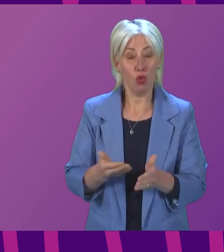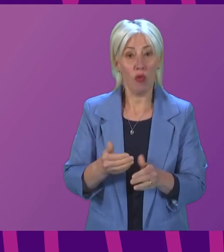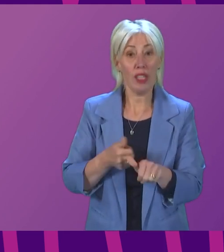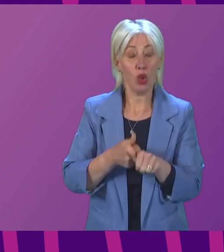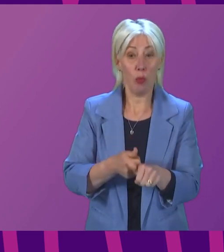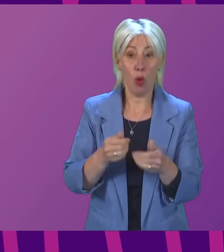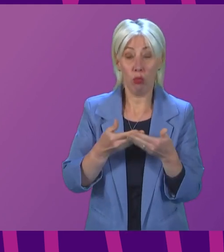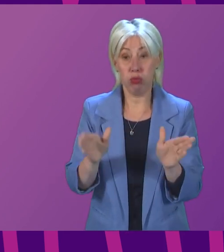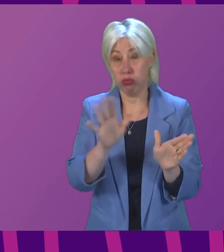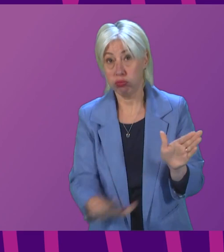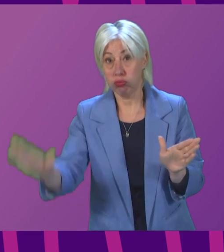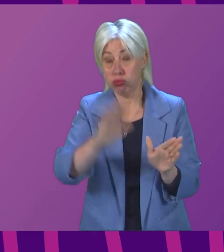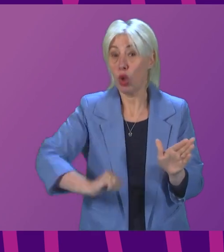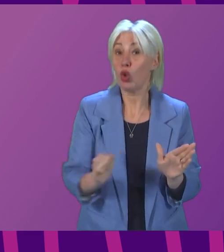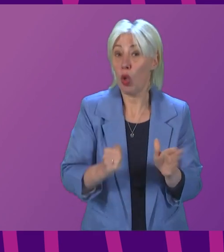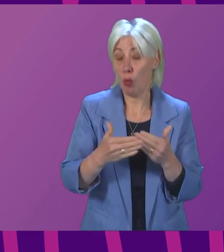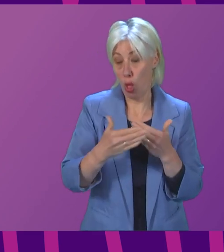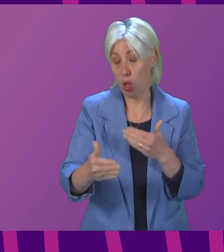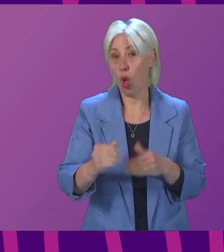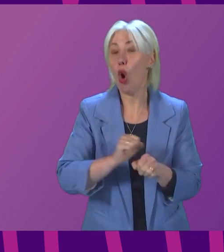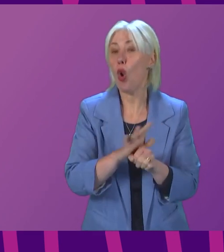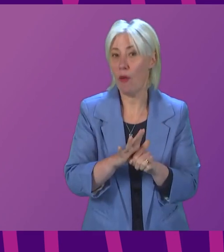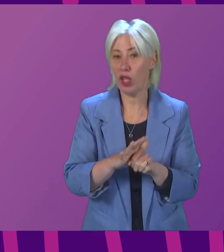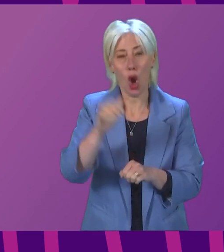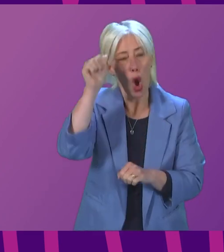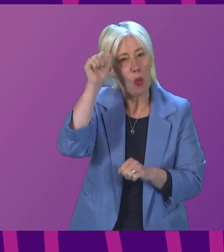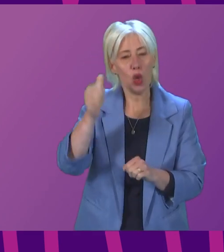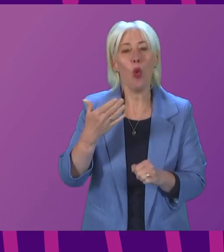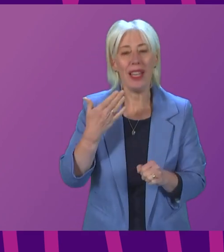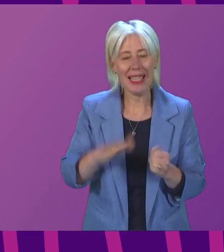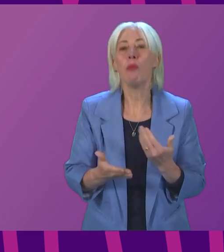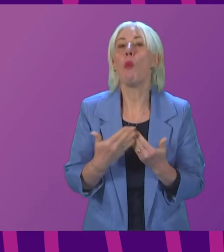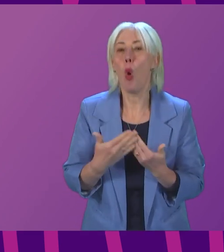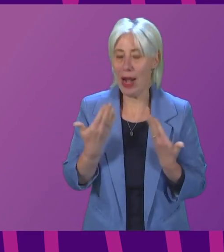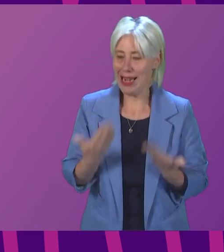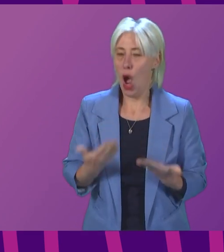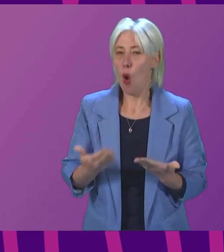We know that more is needed, not just now but for the long term, to support people in the most appropriate way.